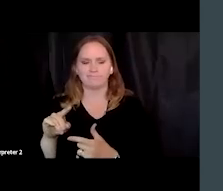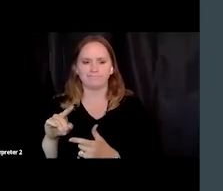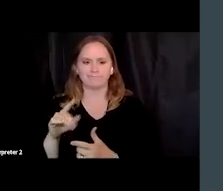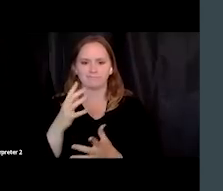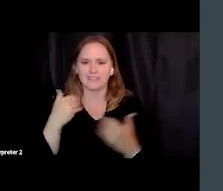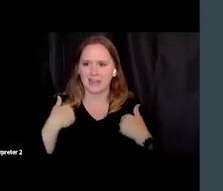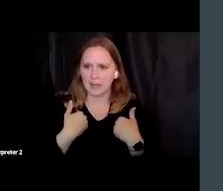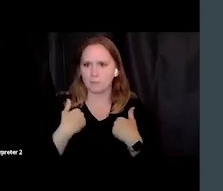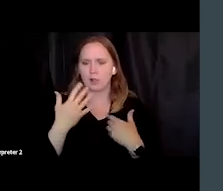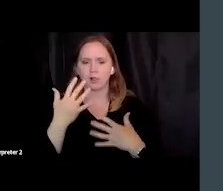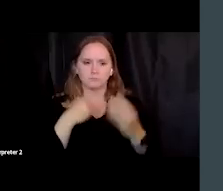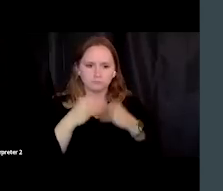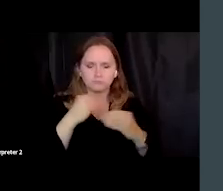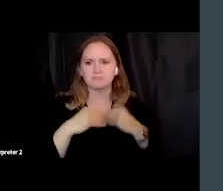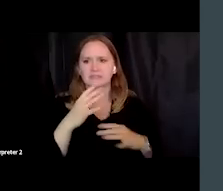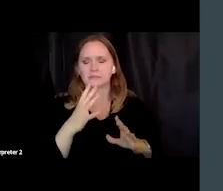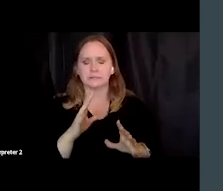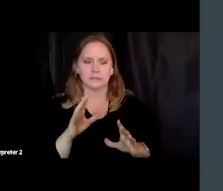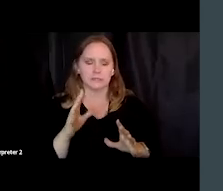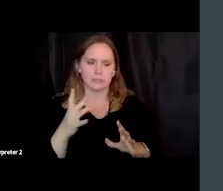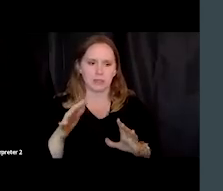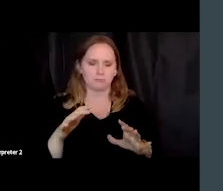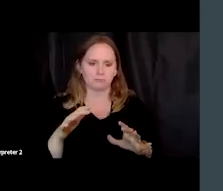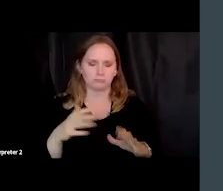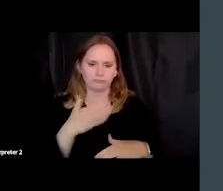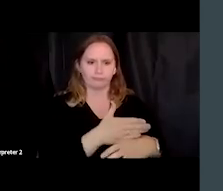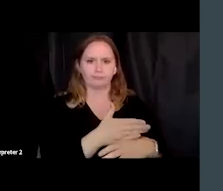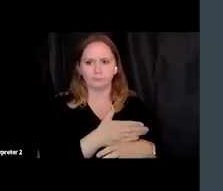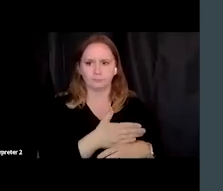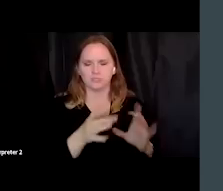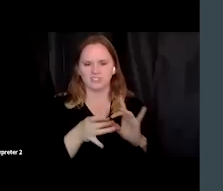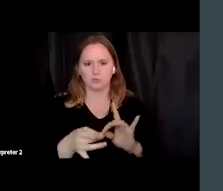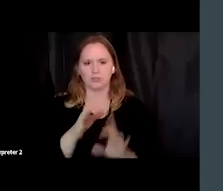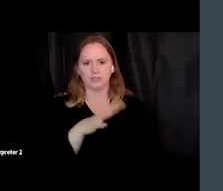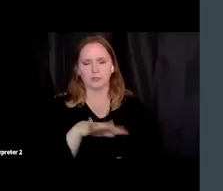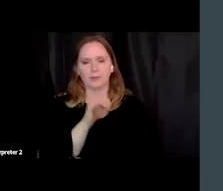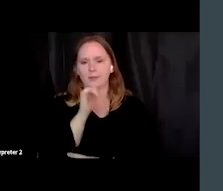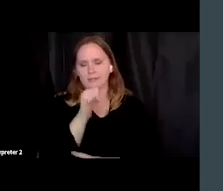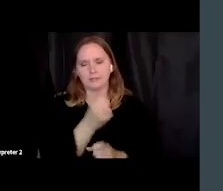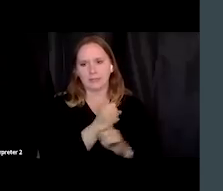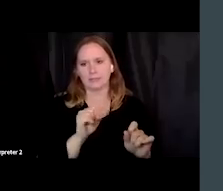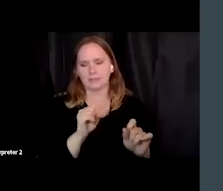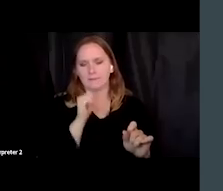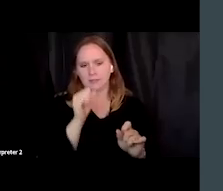and adds more unsanitary-ness to a person's living situation and negatively affects their daily lives.